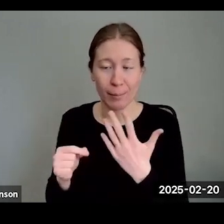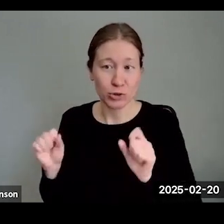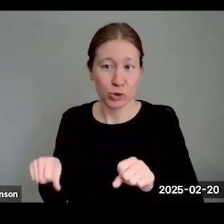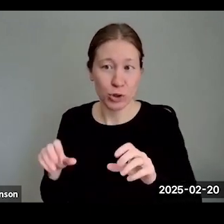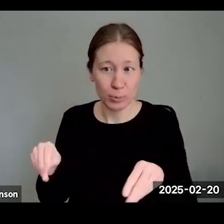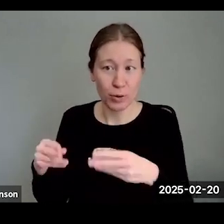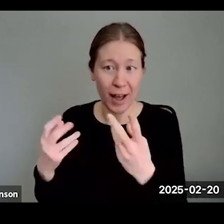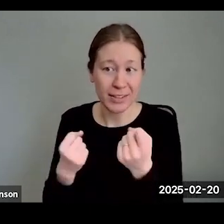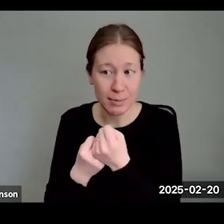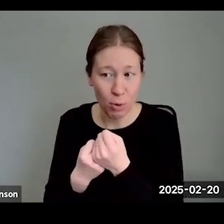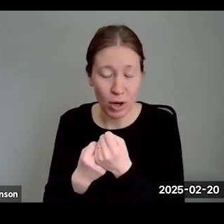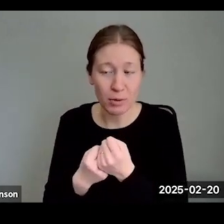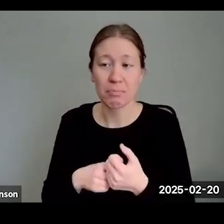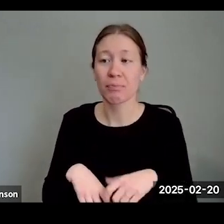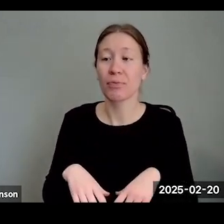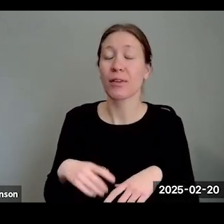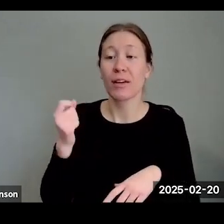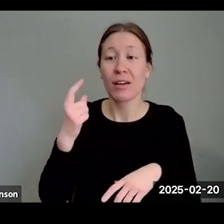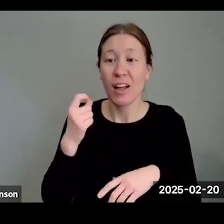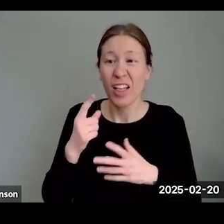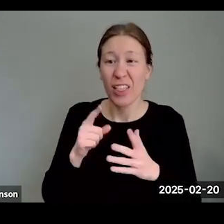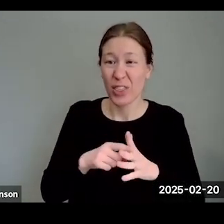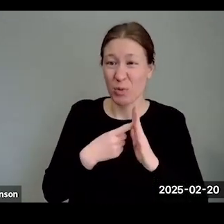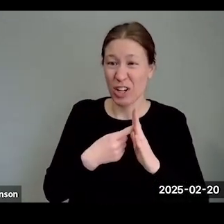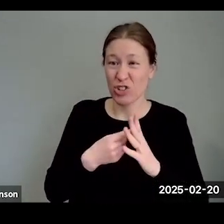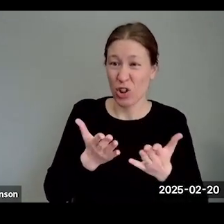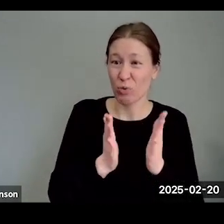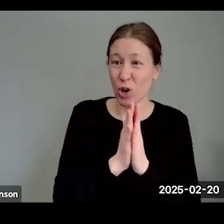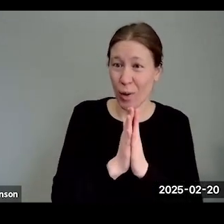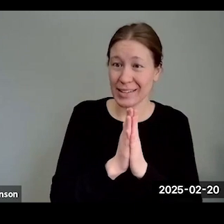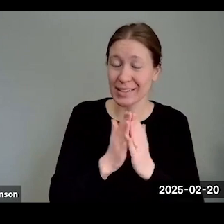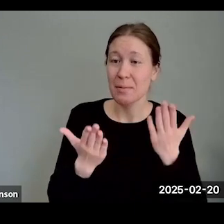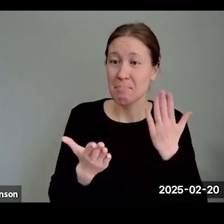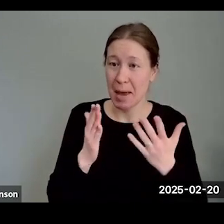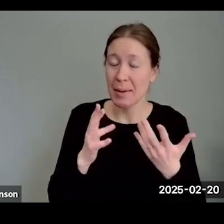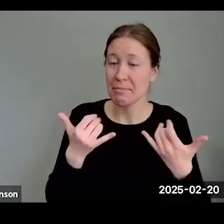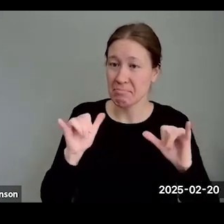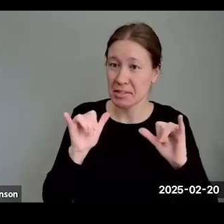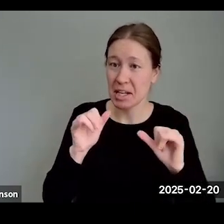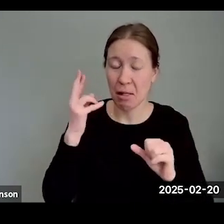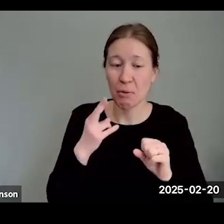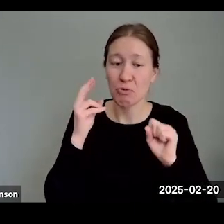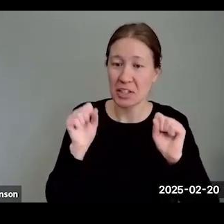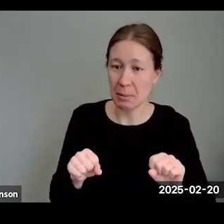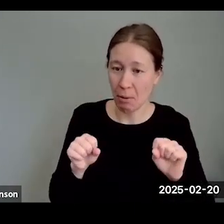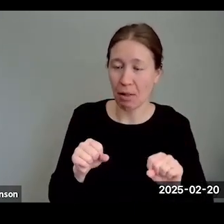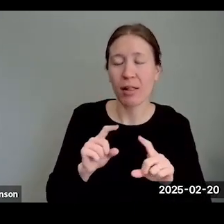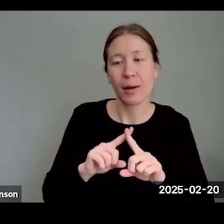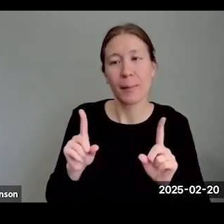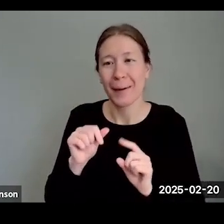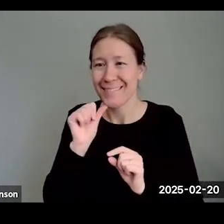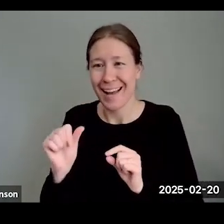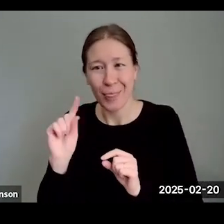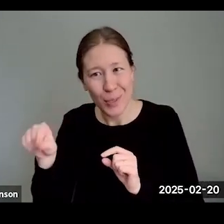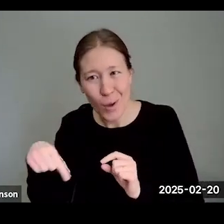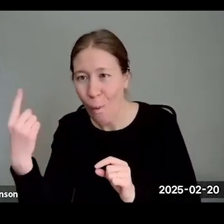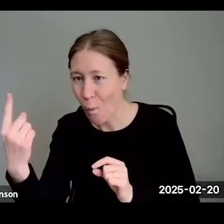So while the employee's original request may still be reasonable, it's unlikely to be the only reasonable option.